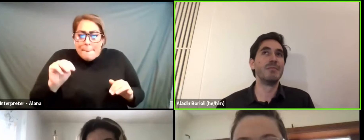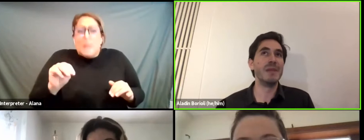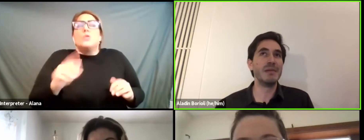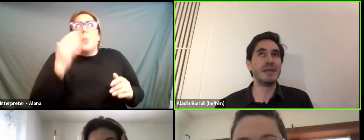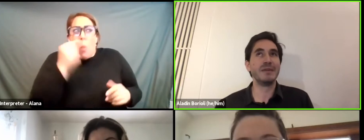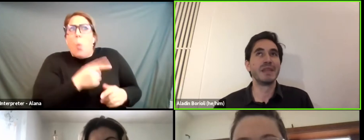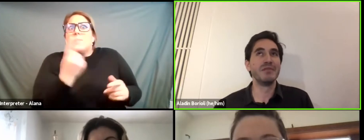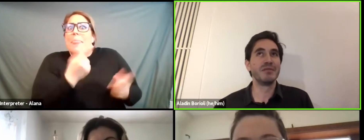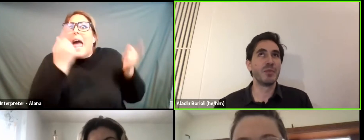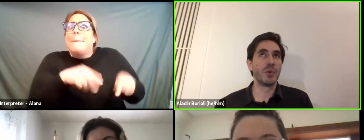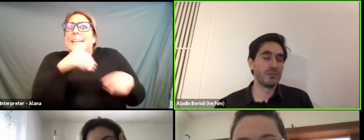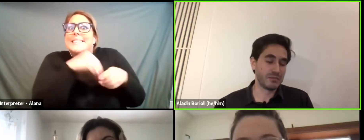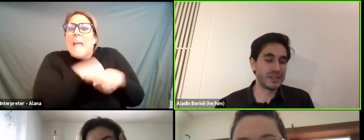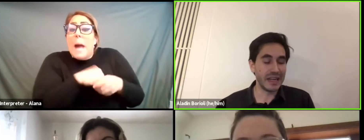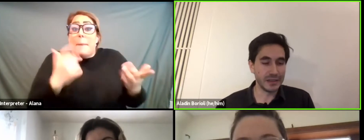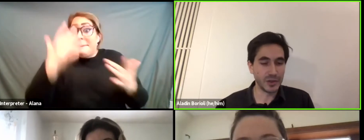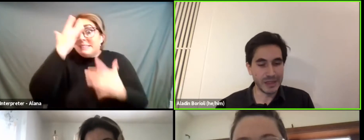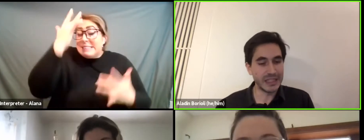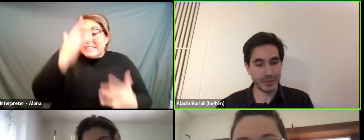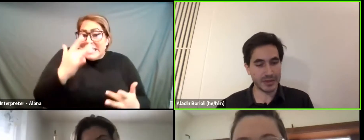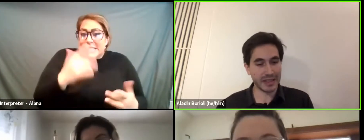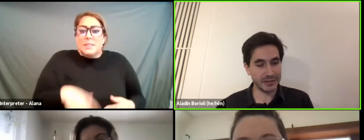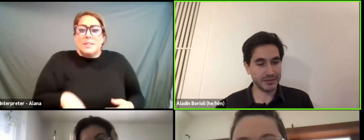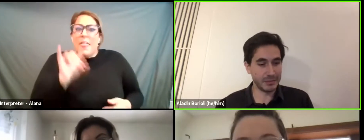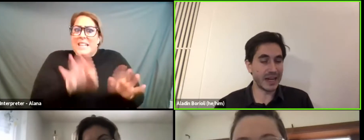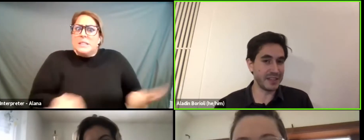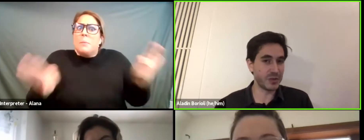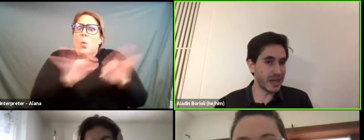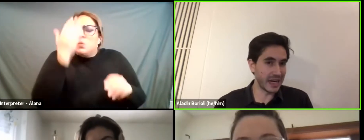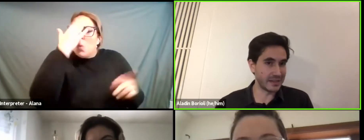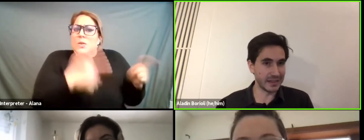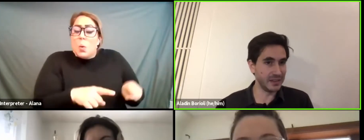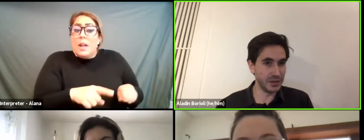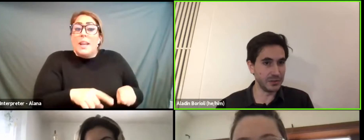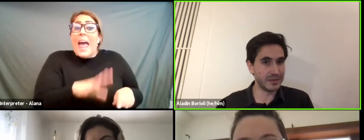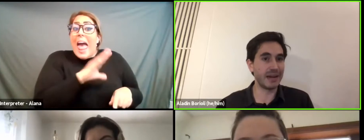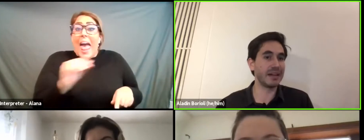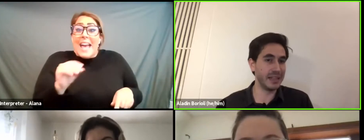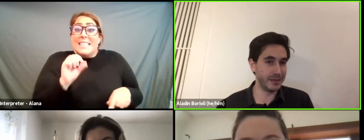maybe even more telling for a beekeepers like if a beehive is queen-less then you directly hear it